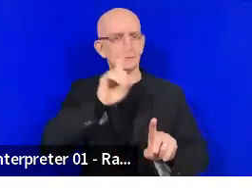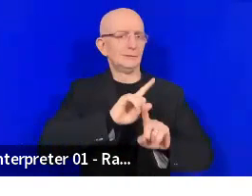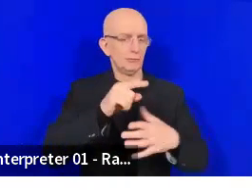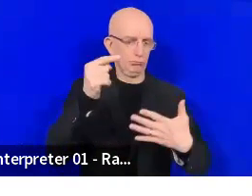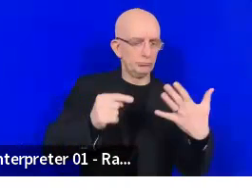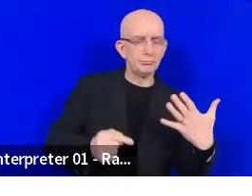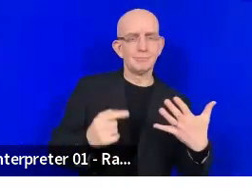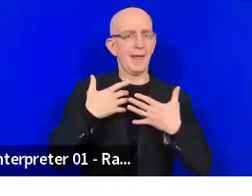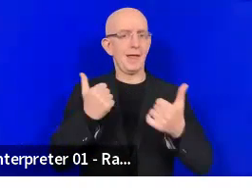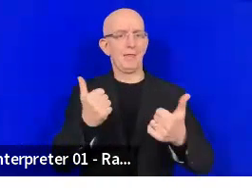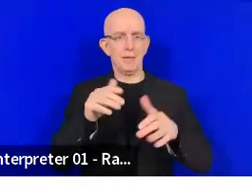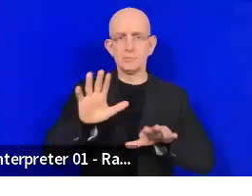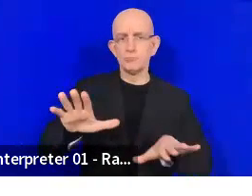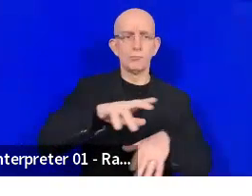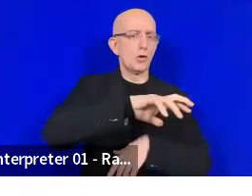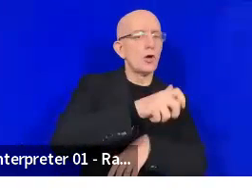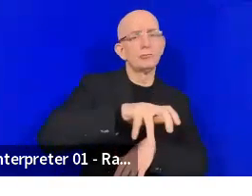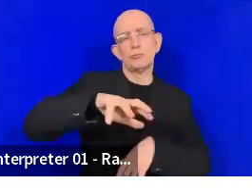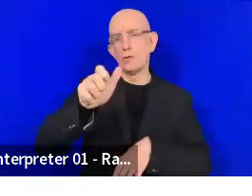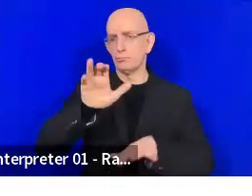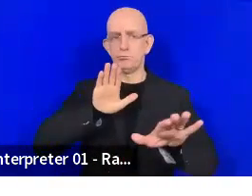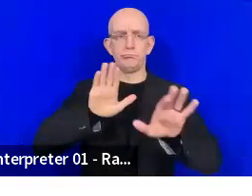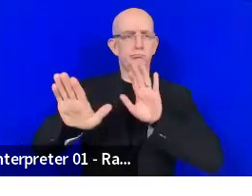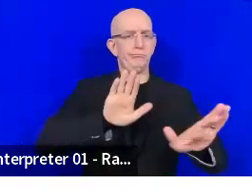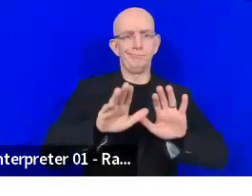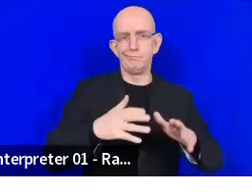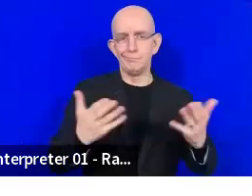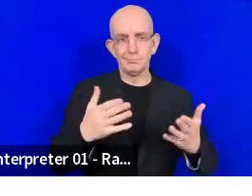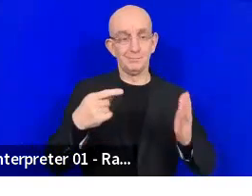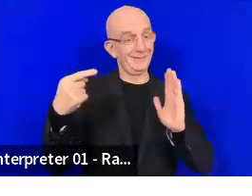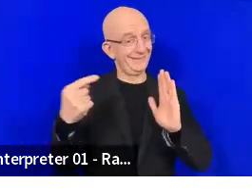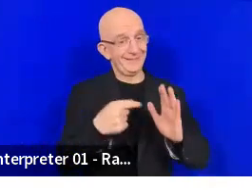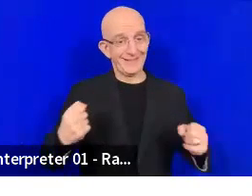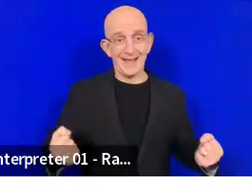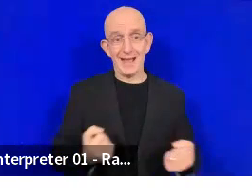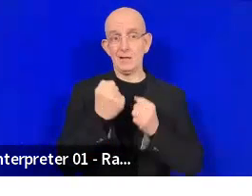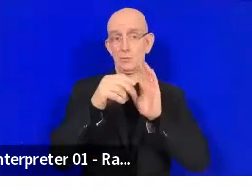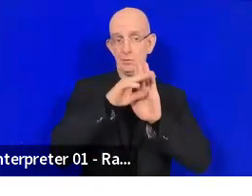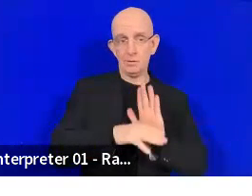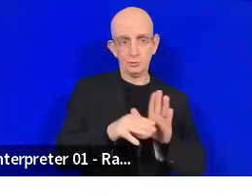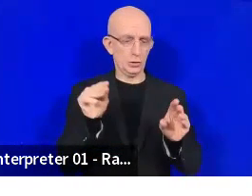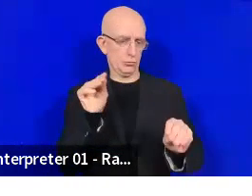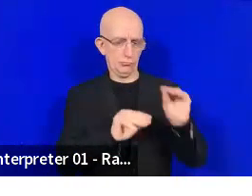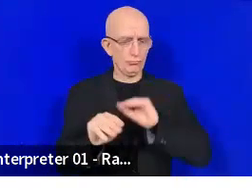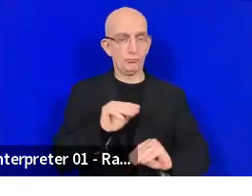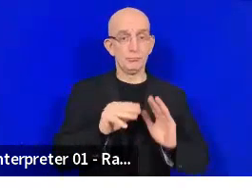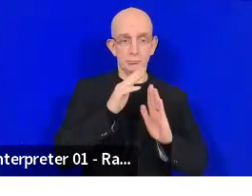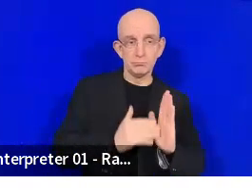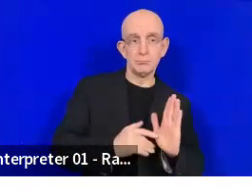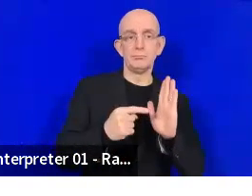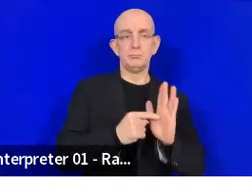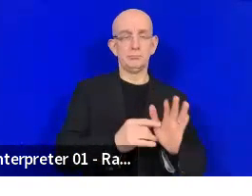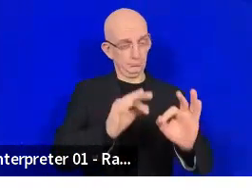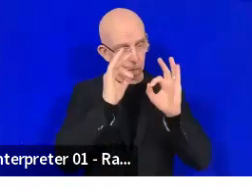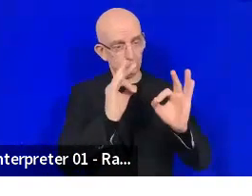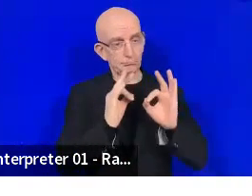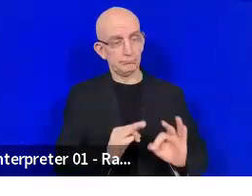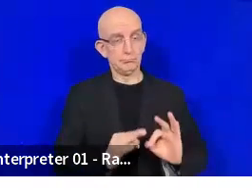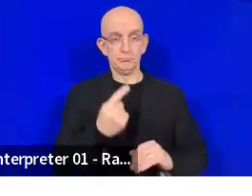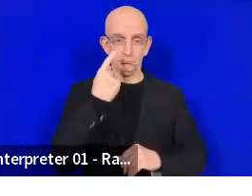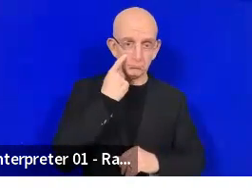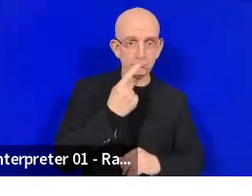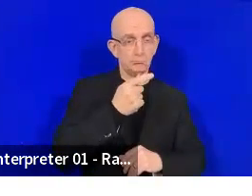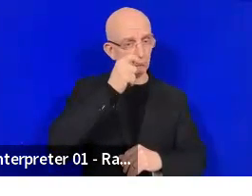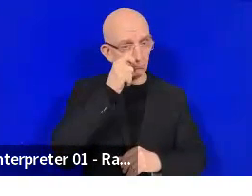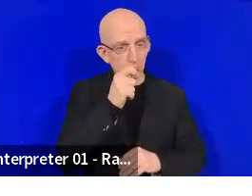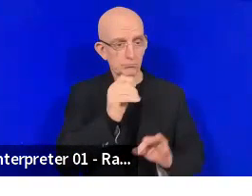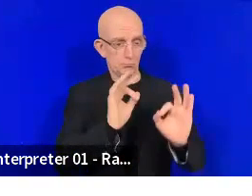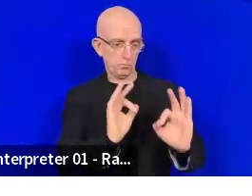This Action Agenda has been developed to make sure that you can apply you can adapt it to